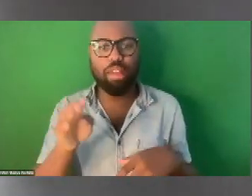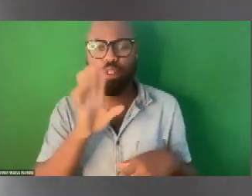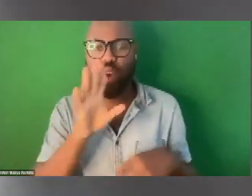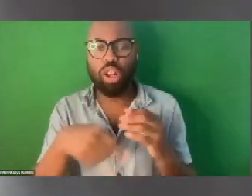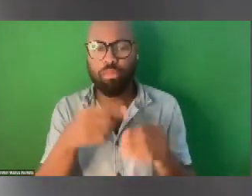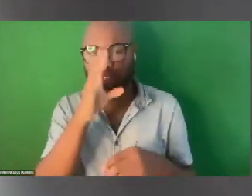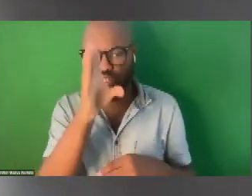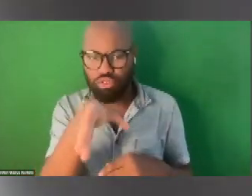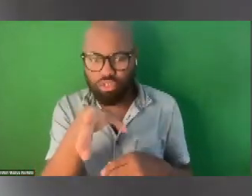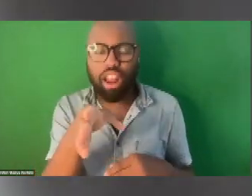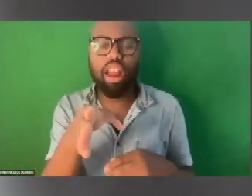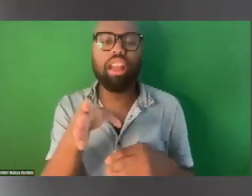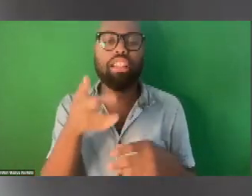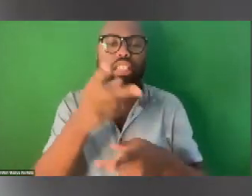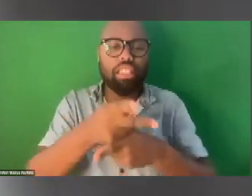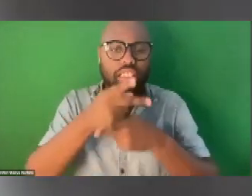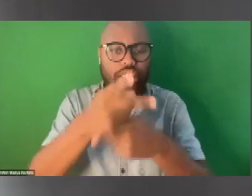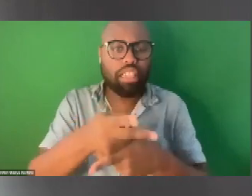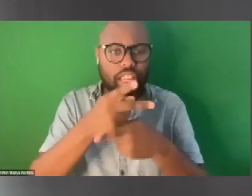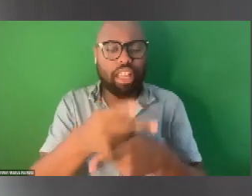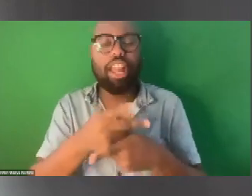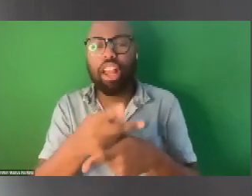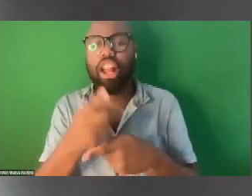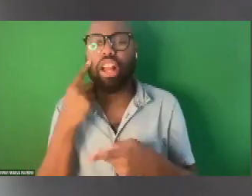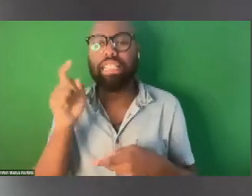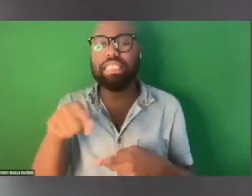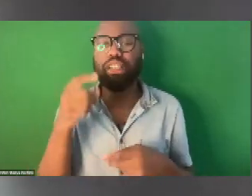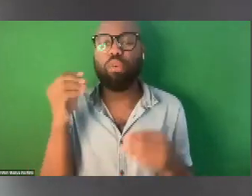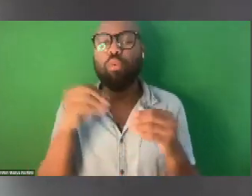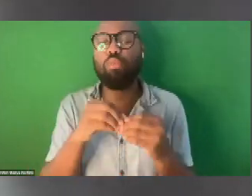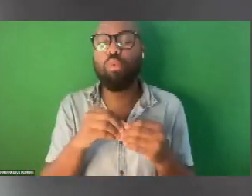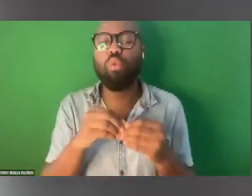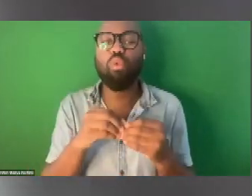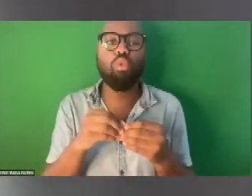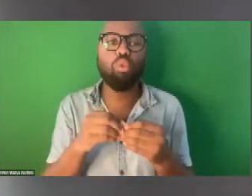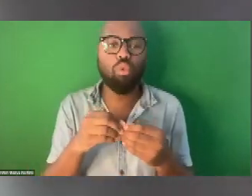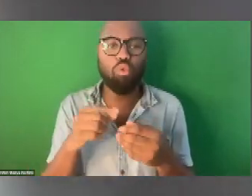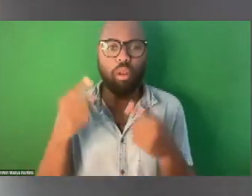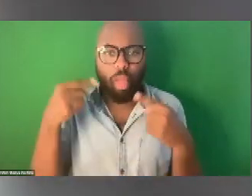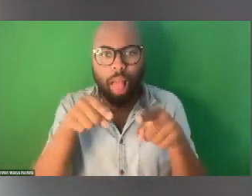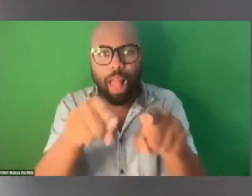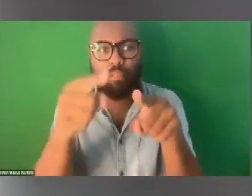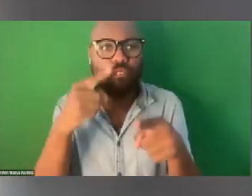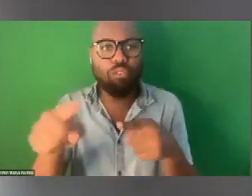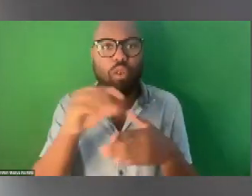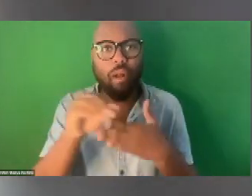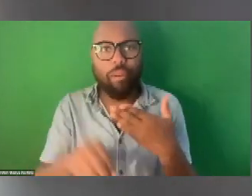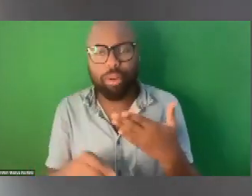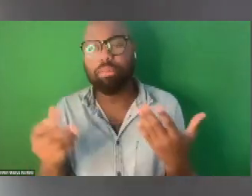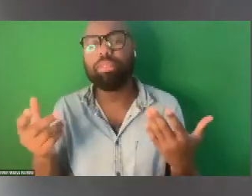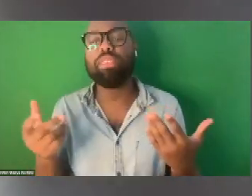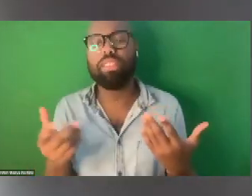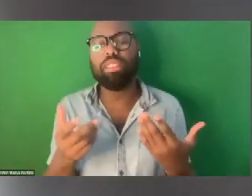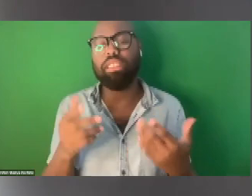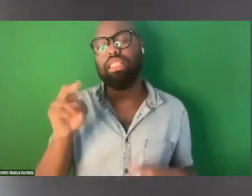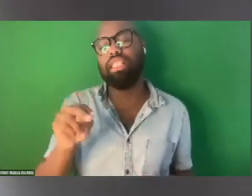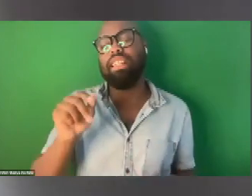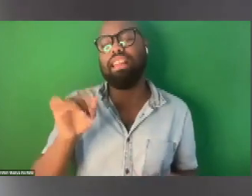and a need for more alignment on outcomes. Natalie mentioning unmet needs as well.